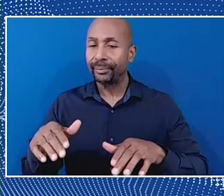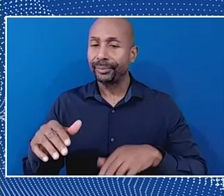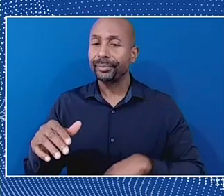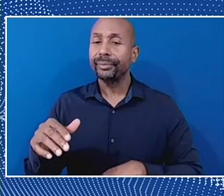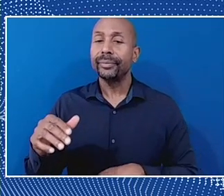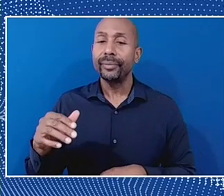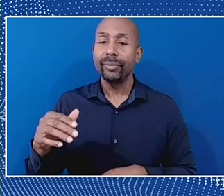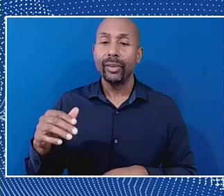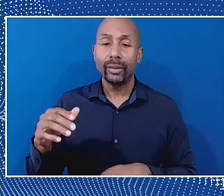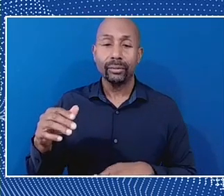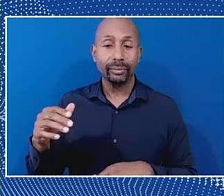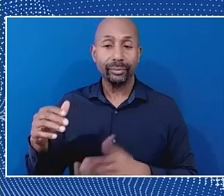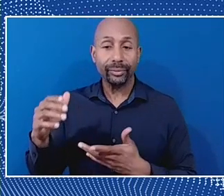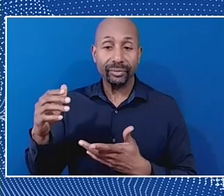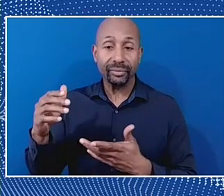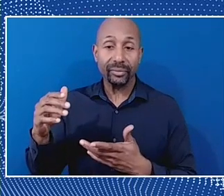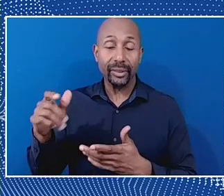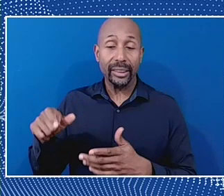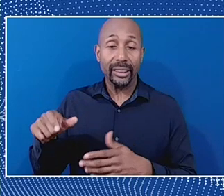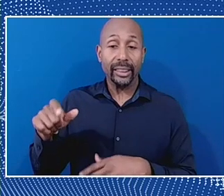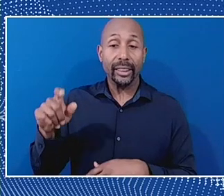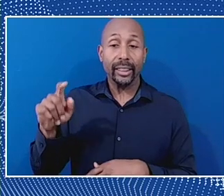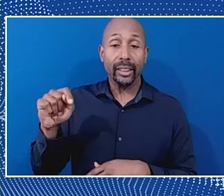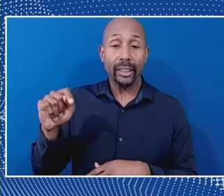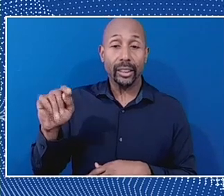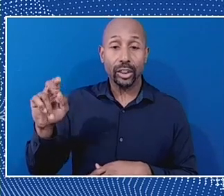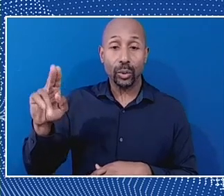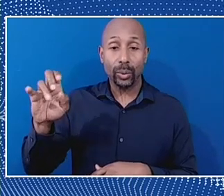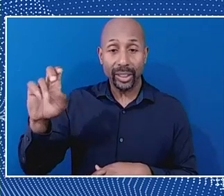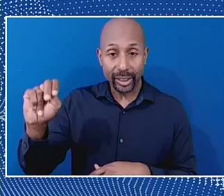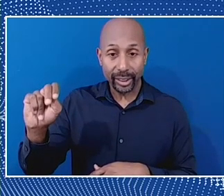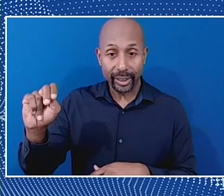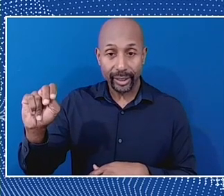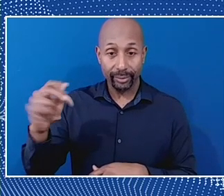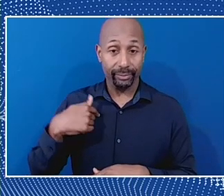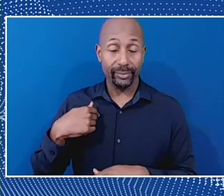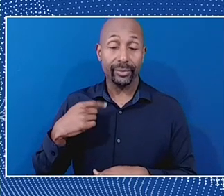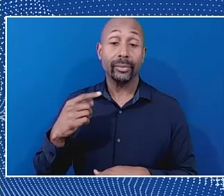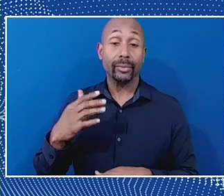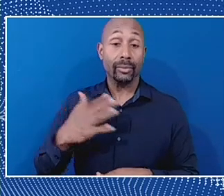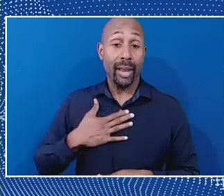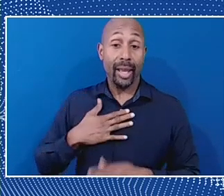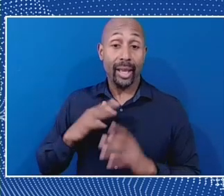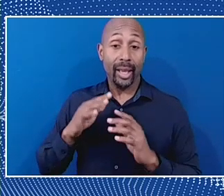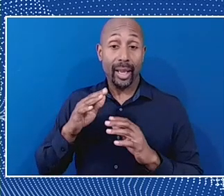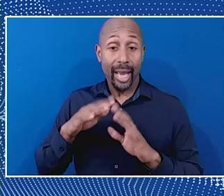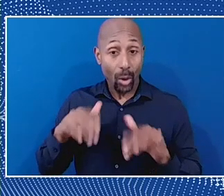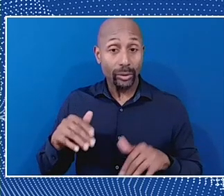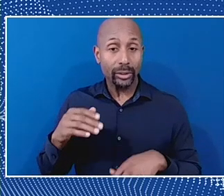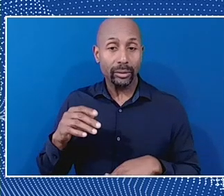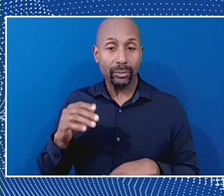mom couldn't afford to offer financial support while I was in university and eventually needed my support when she was